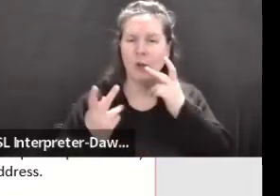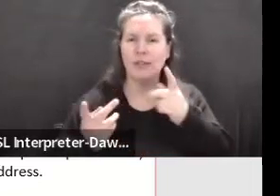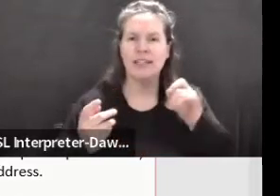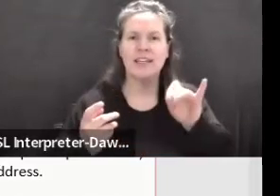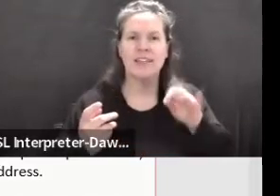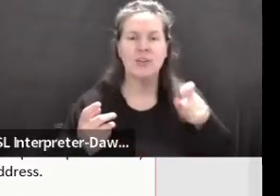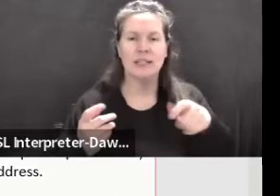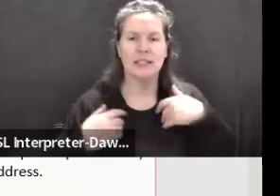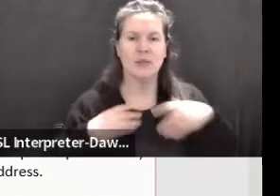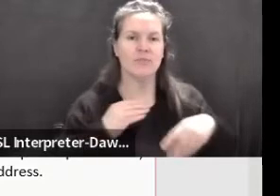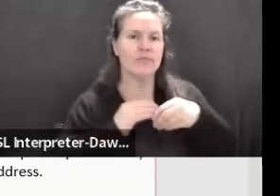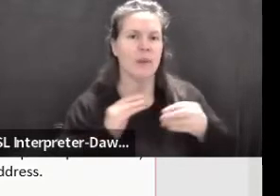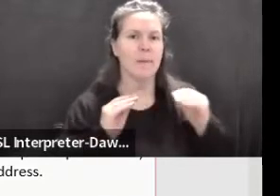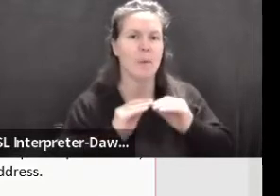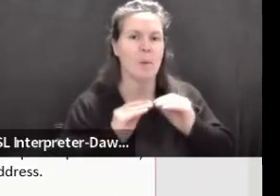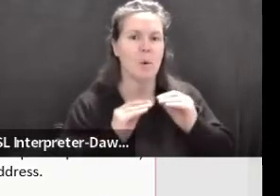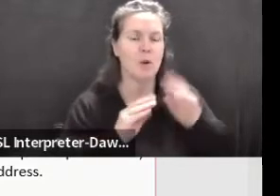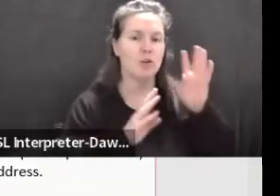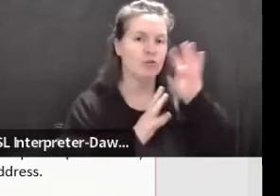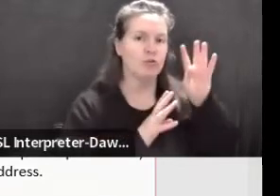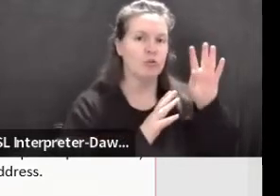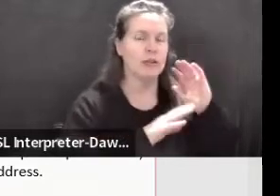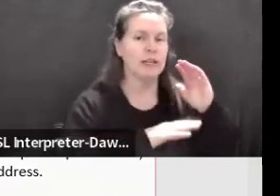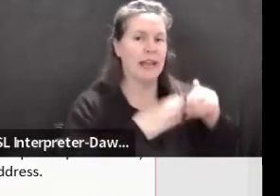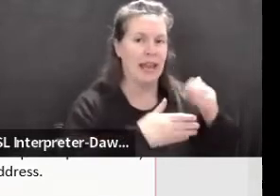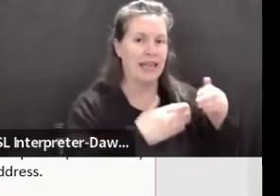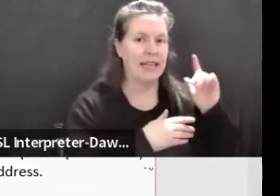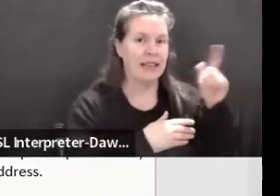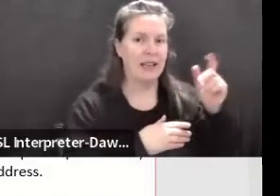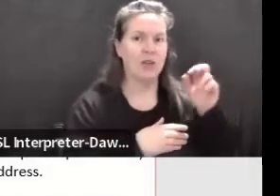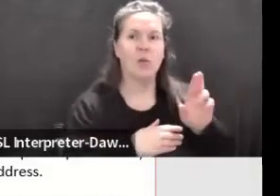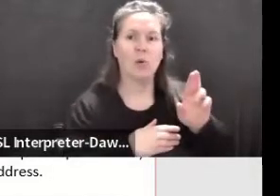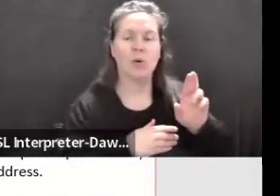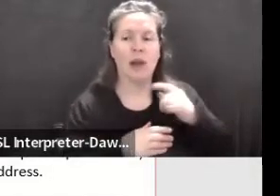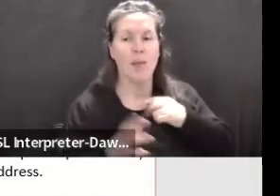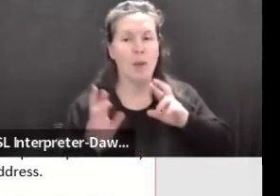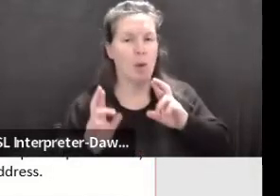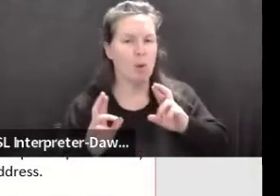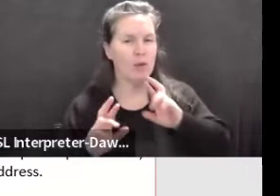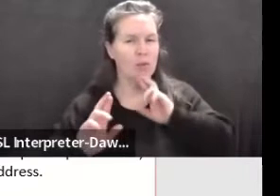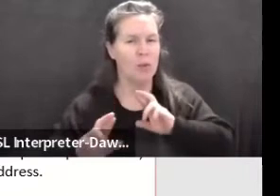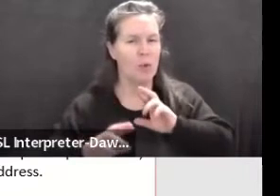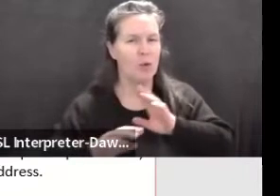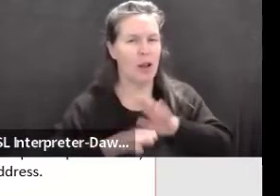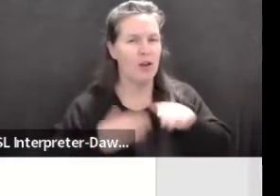either created or down the road, because you have to, I'm hoping report out on all of this too, I can't remember.